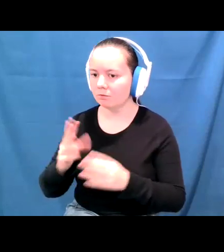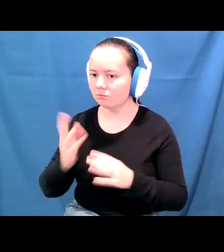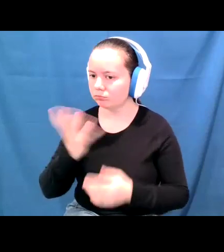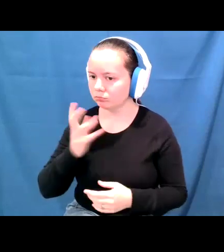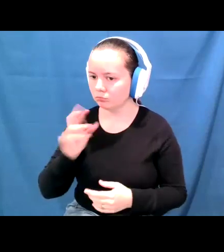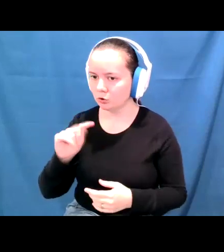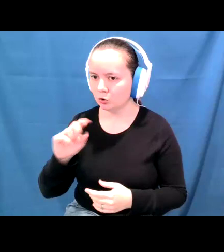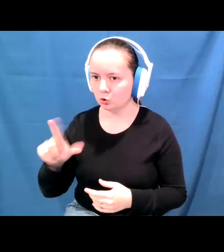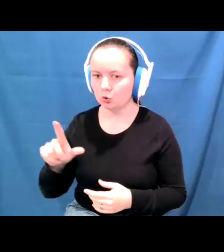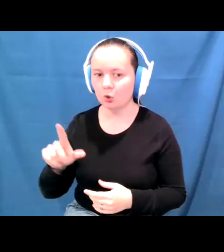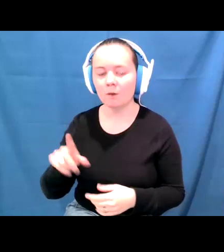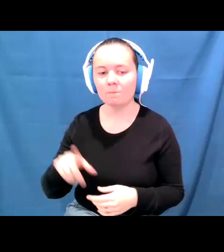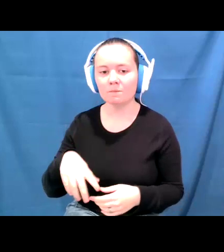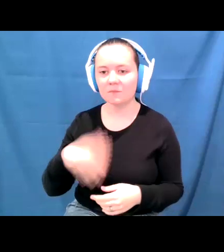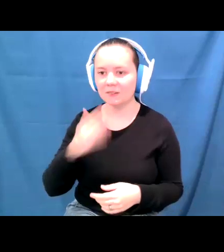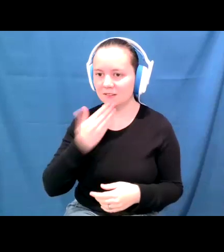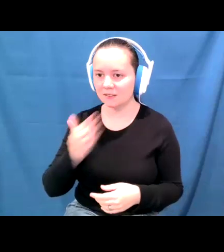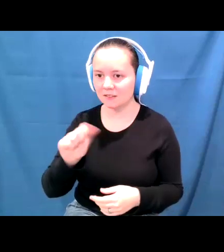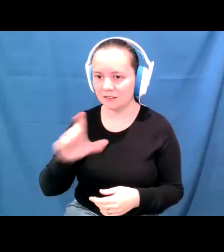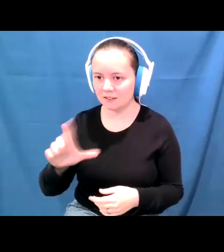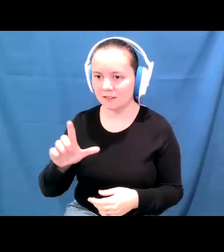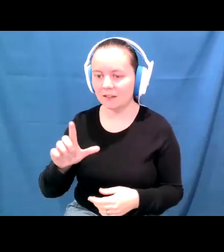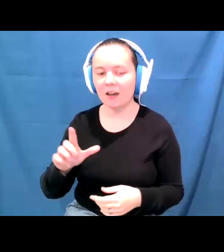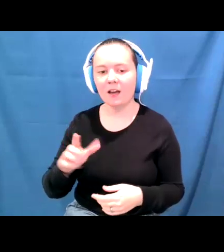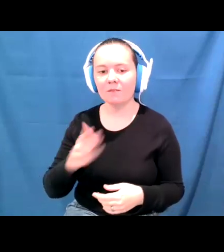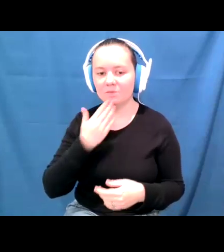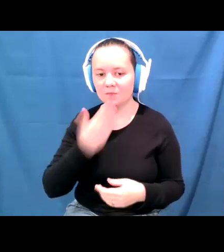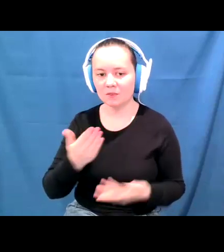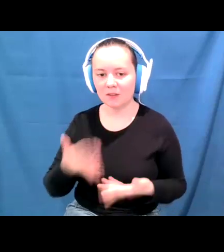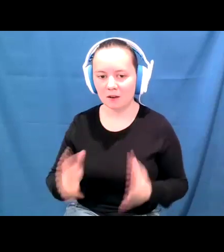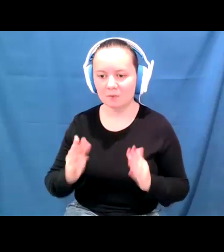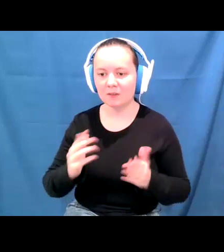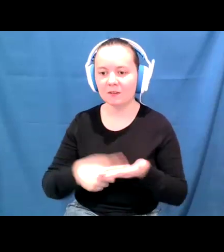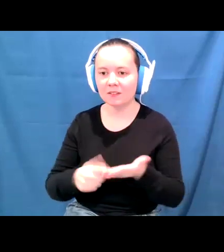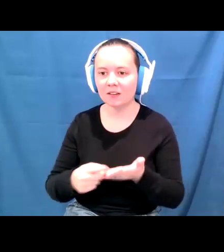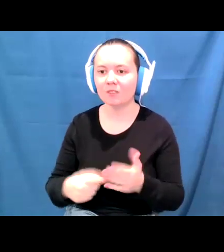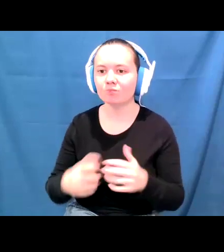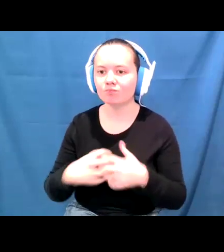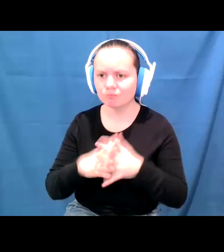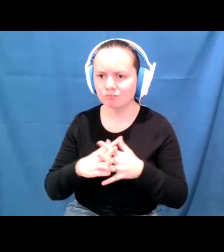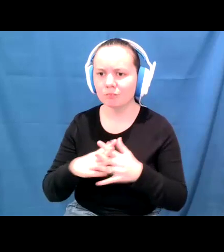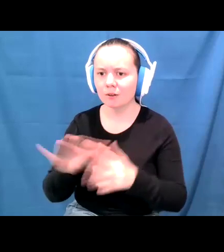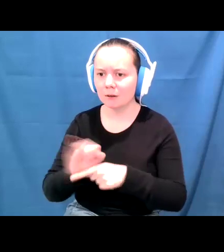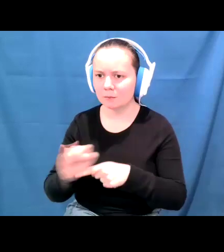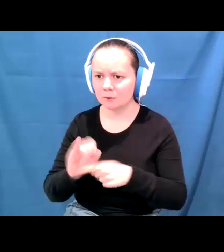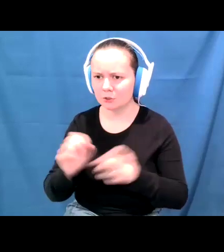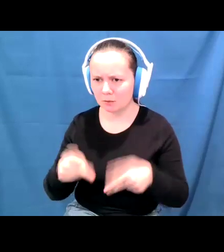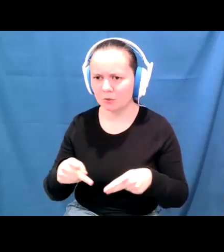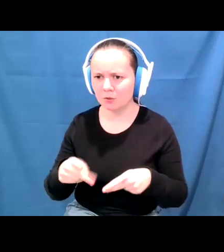Thanks, ACL, and thanks, Caroline, for letting me tell everyone about strengthening apprenticeship opportunities in the direct care workforce. Let me hand it back to you, Caroline.